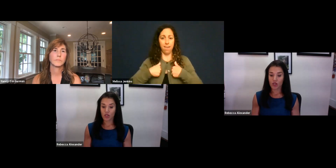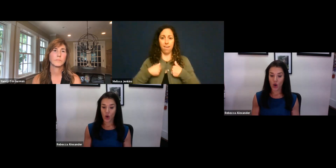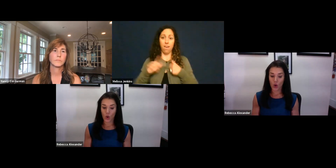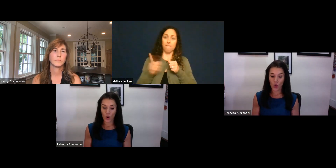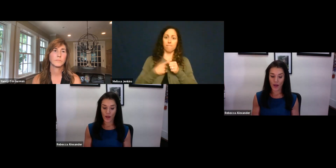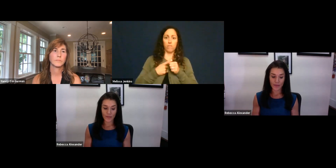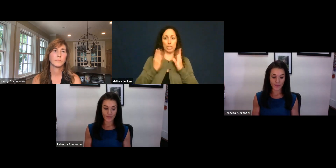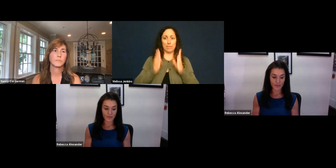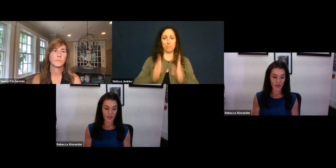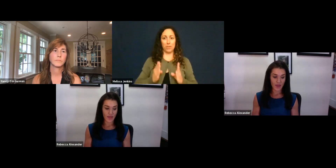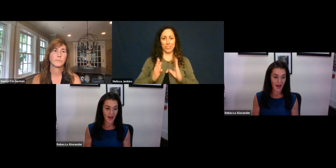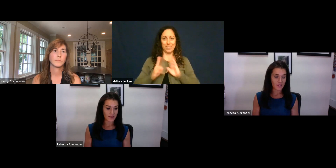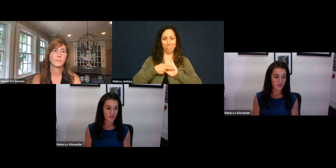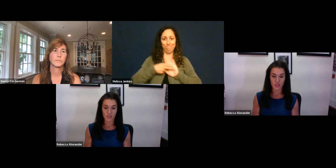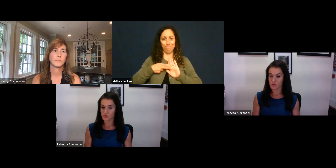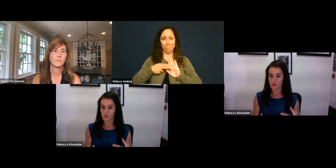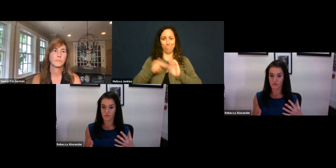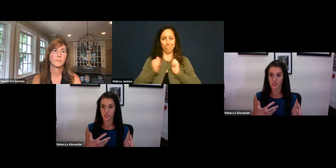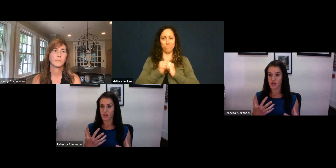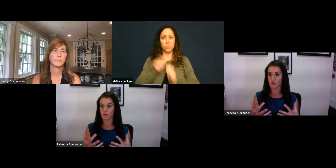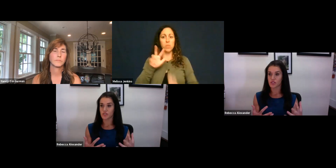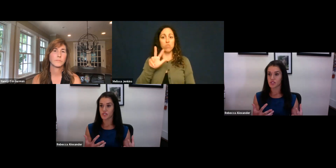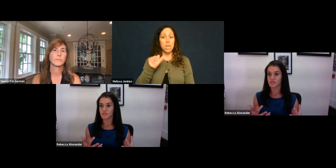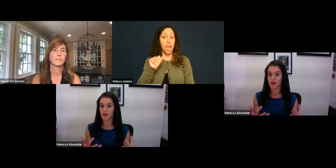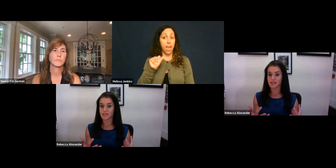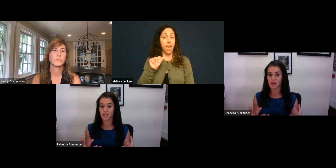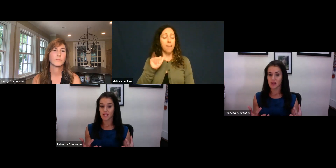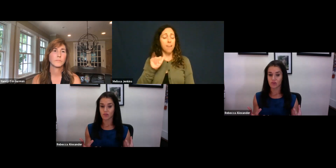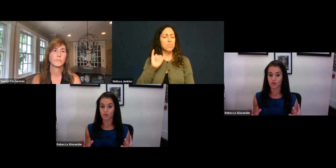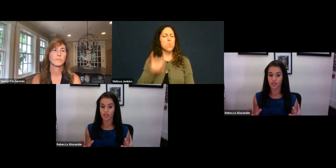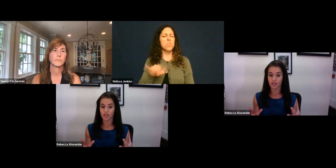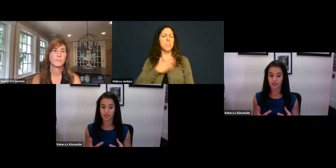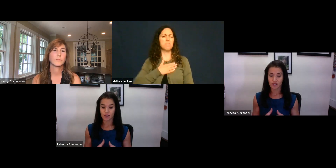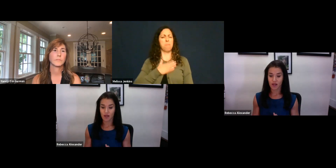So that is just sort of the general gist of my diagnosis.